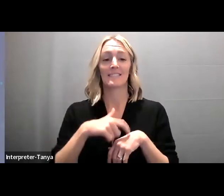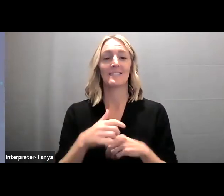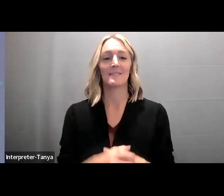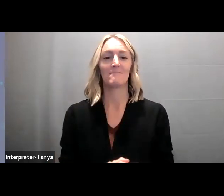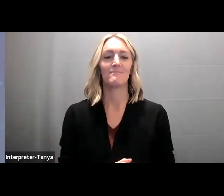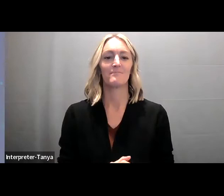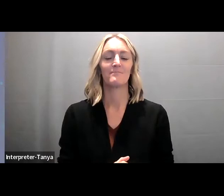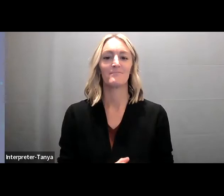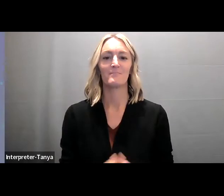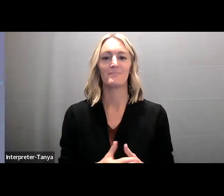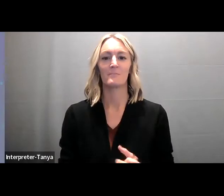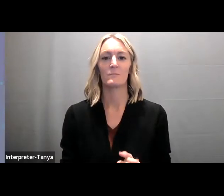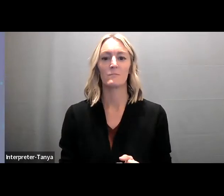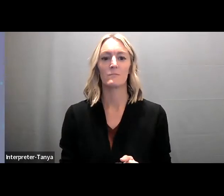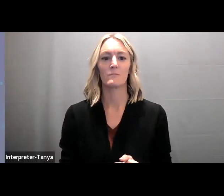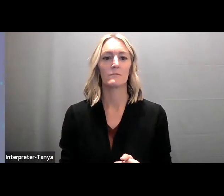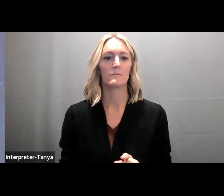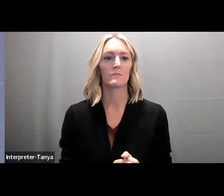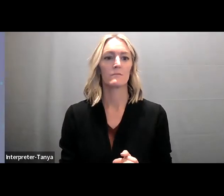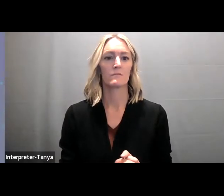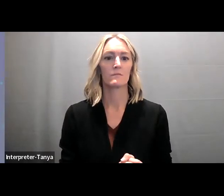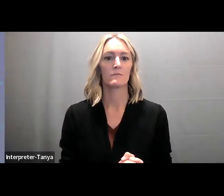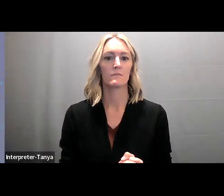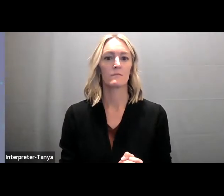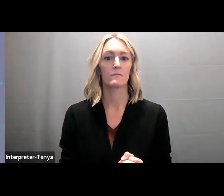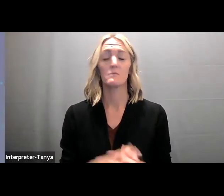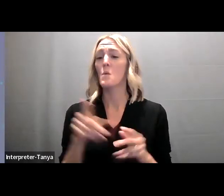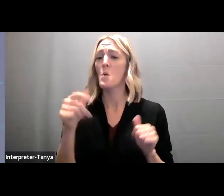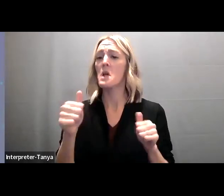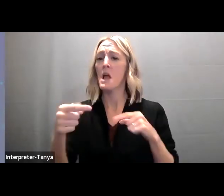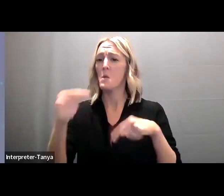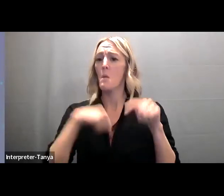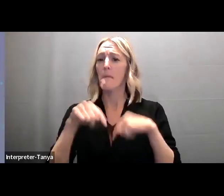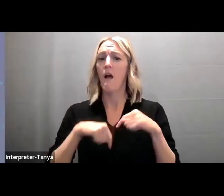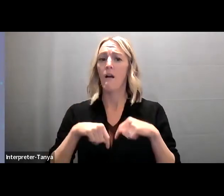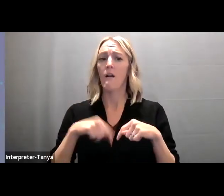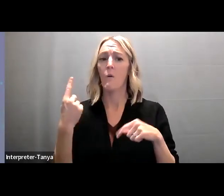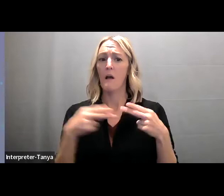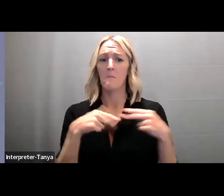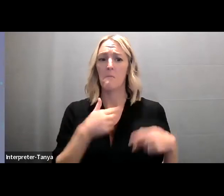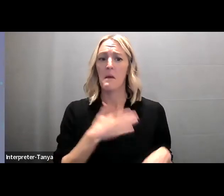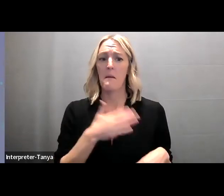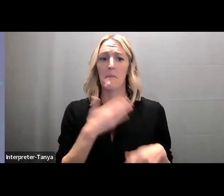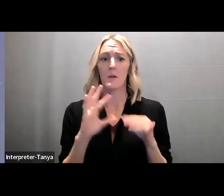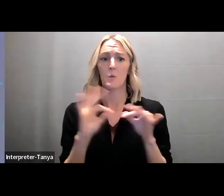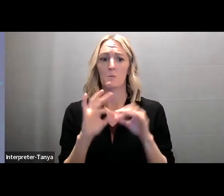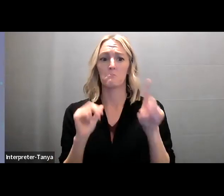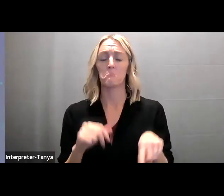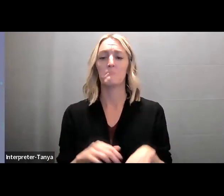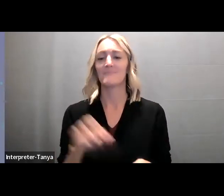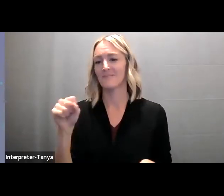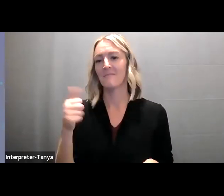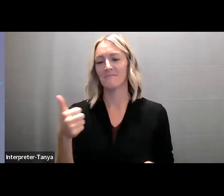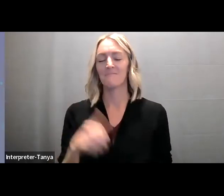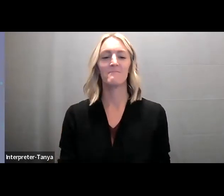Go back a slide and I'm happy to cover -- yeah.